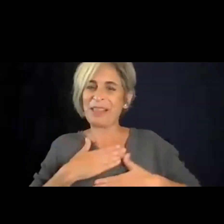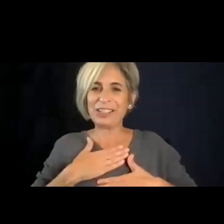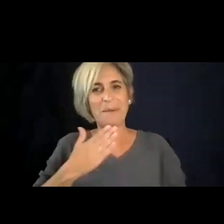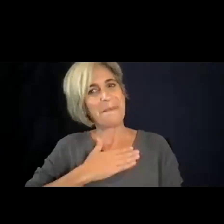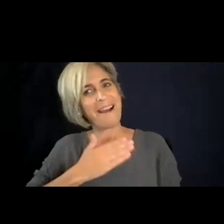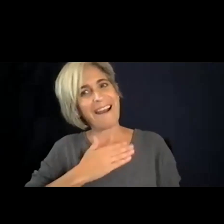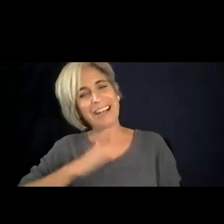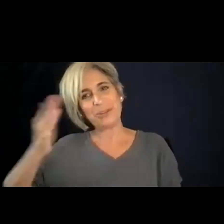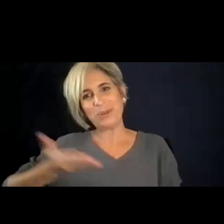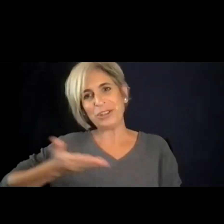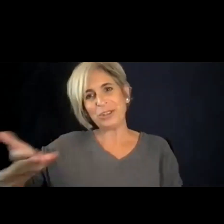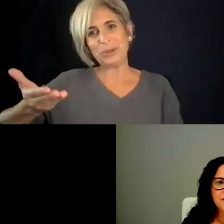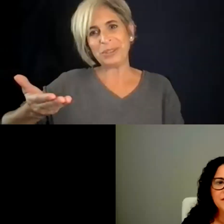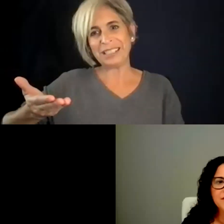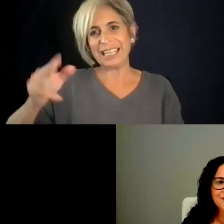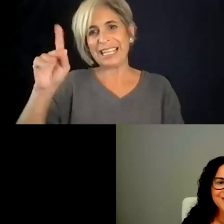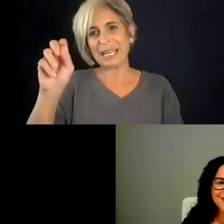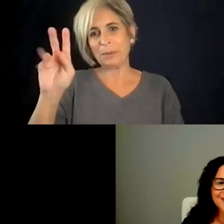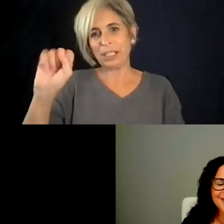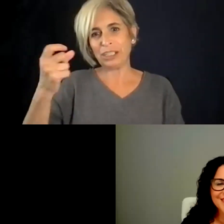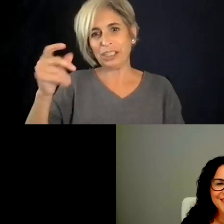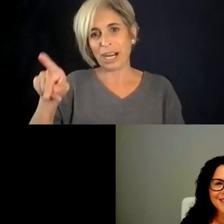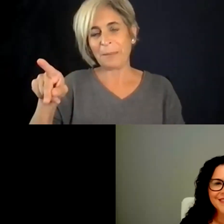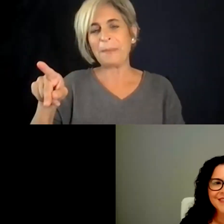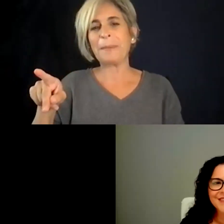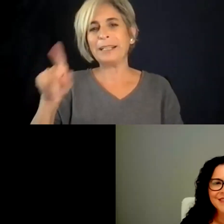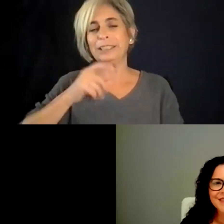speaker, Kimberly Sharp. Kimberly is the Director of Professional